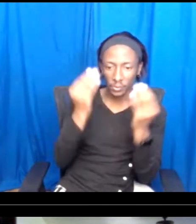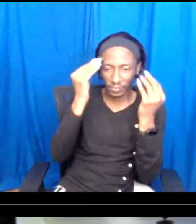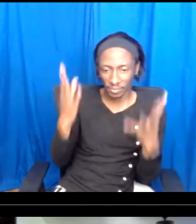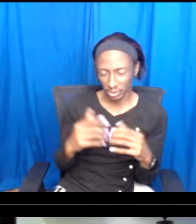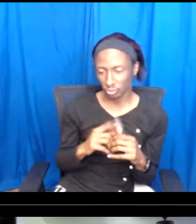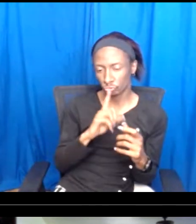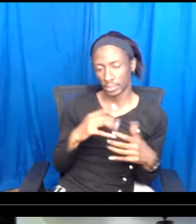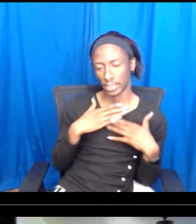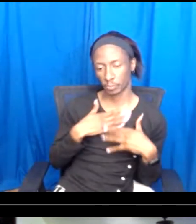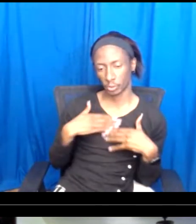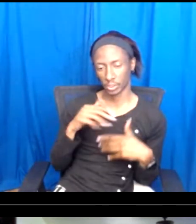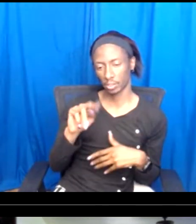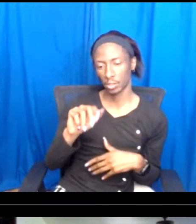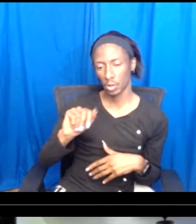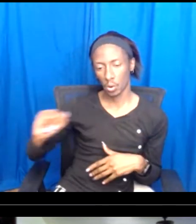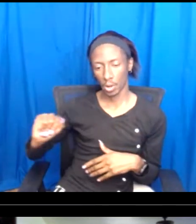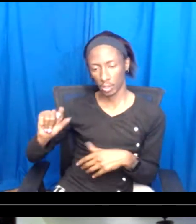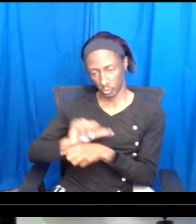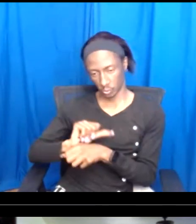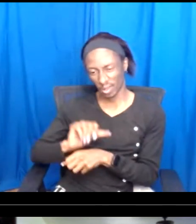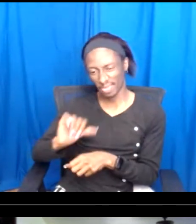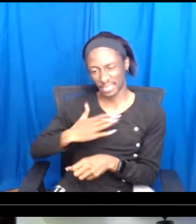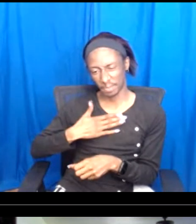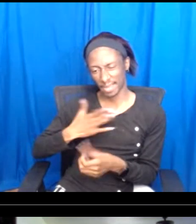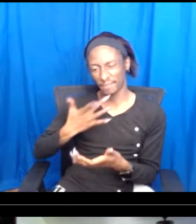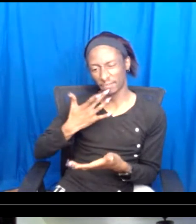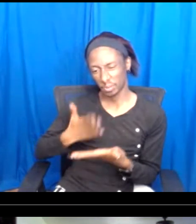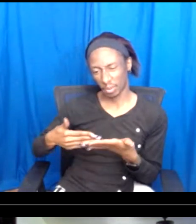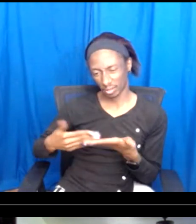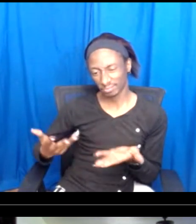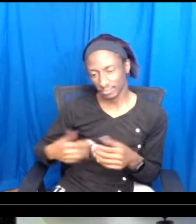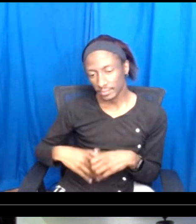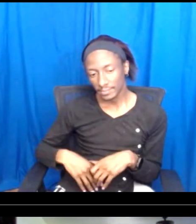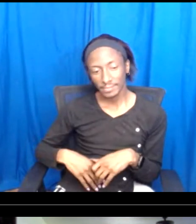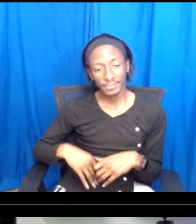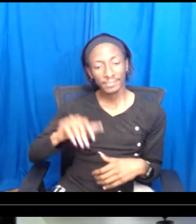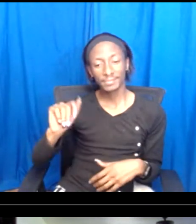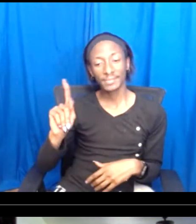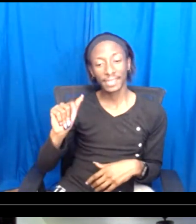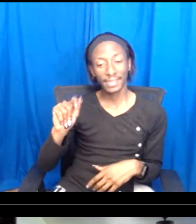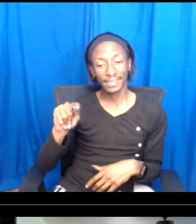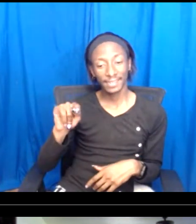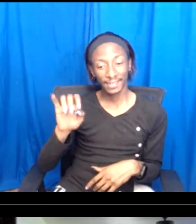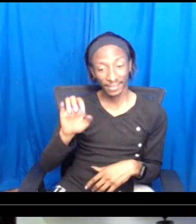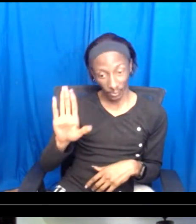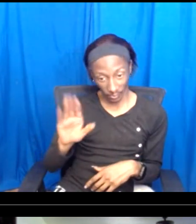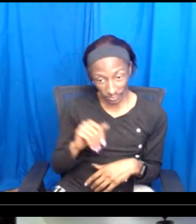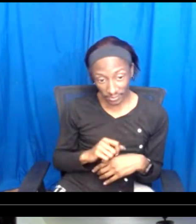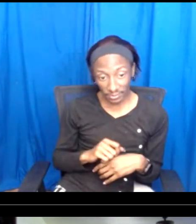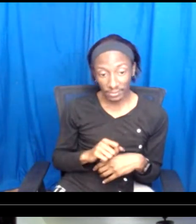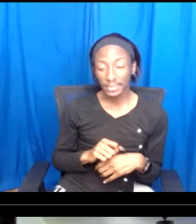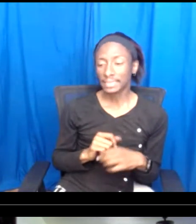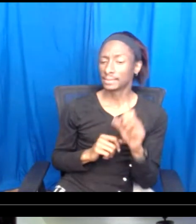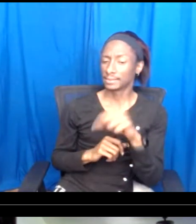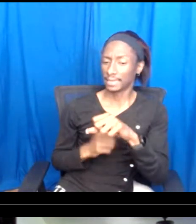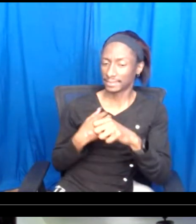So I think that's probably my favorite piece. Excellent. And Katie, how about you? Yeah, I'd have to agree with Allison.